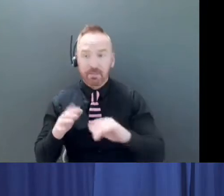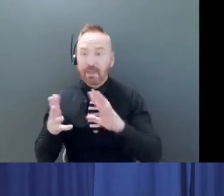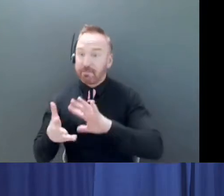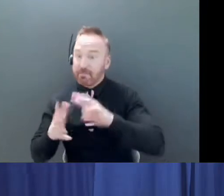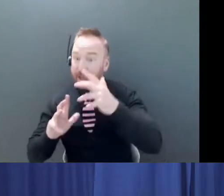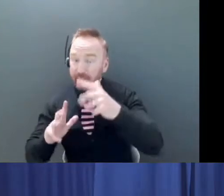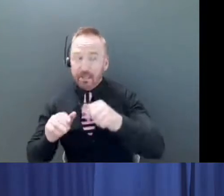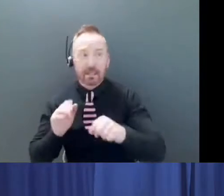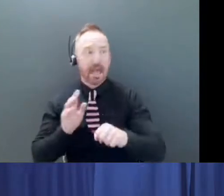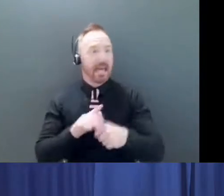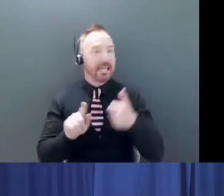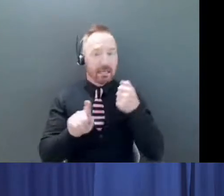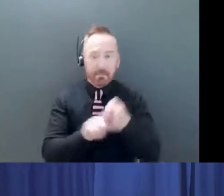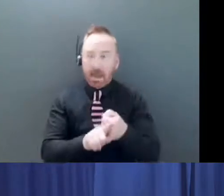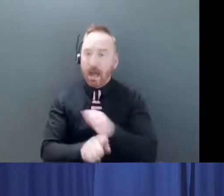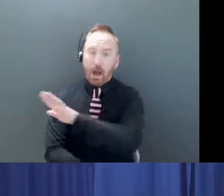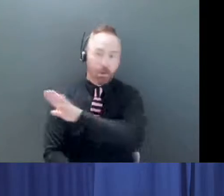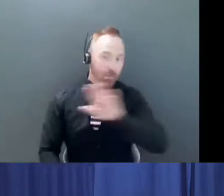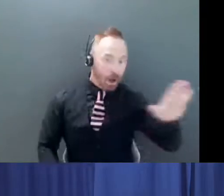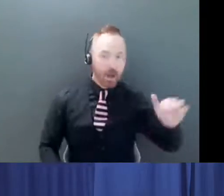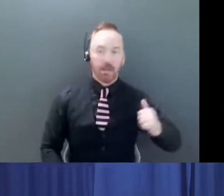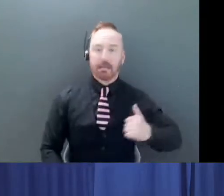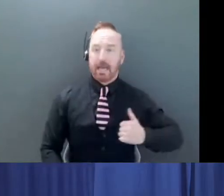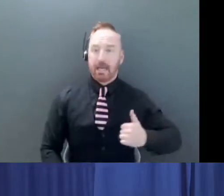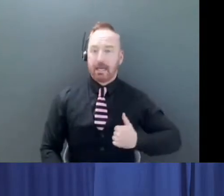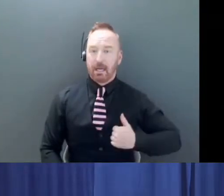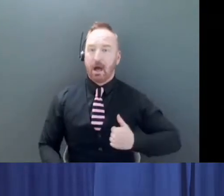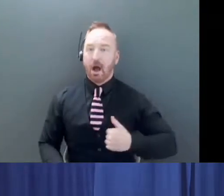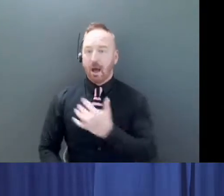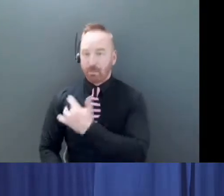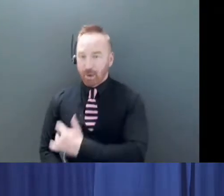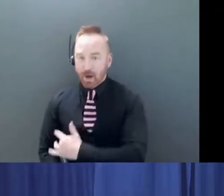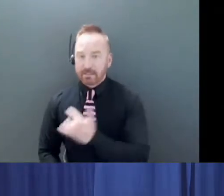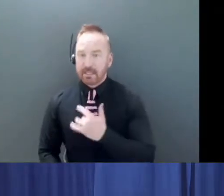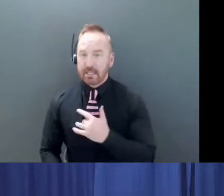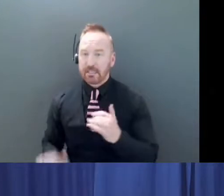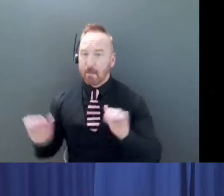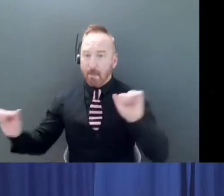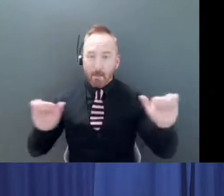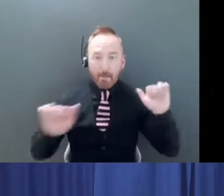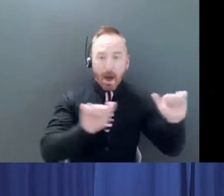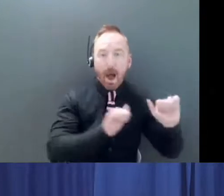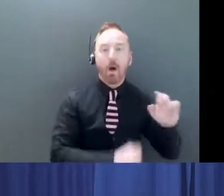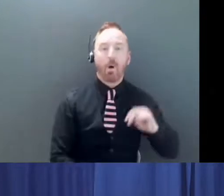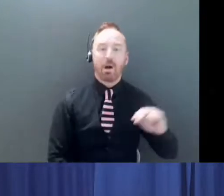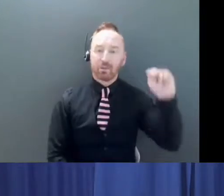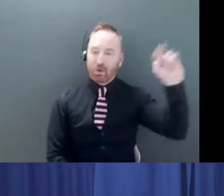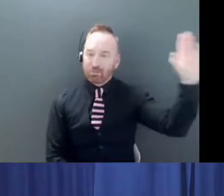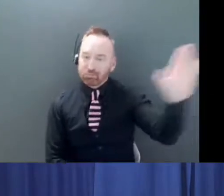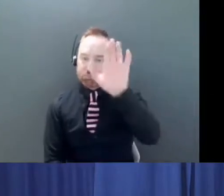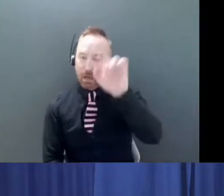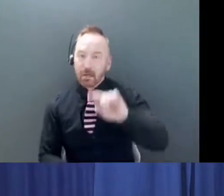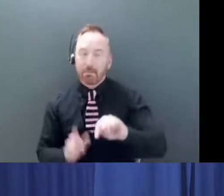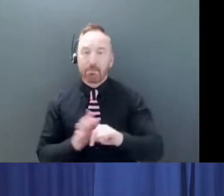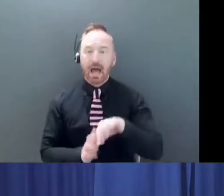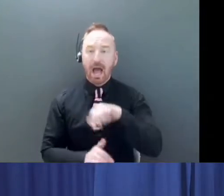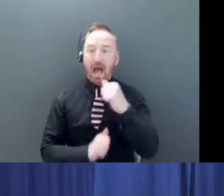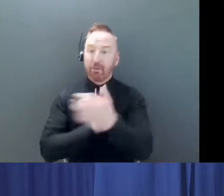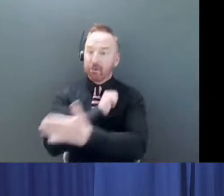As we watch other countries beginning to feel the effects of delta and there is talk of a